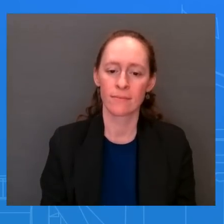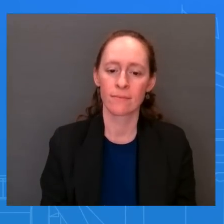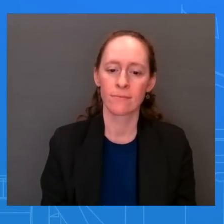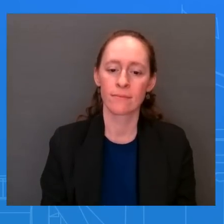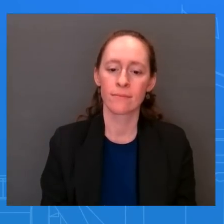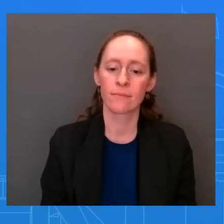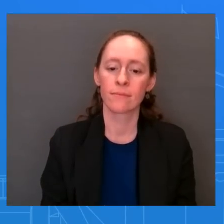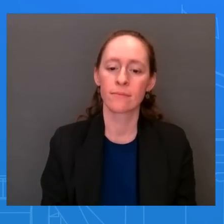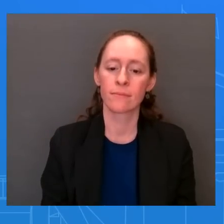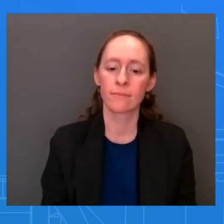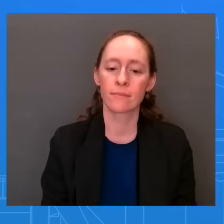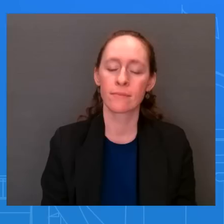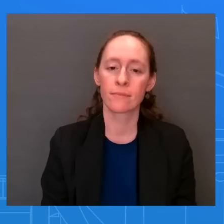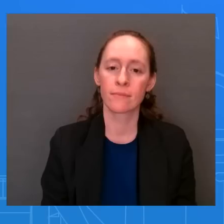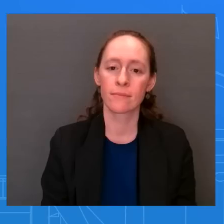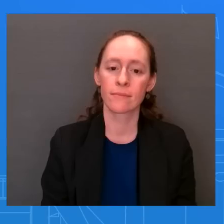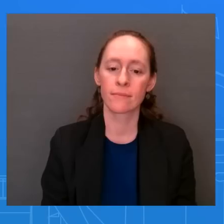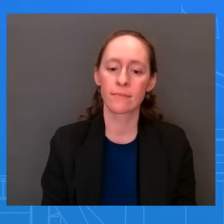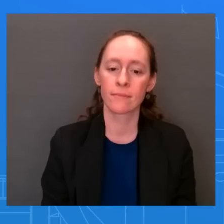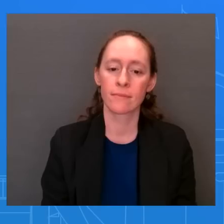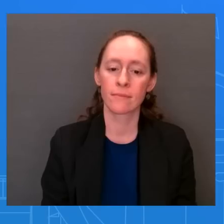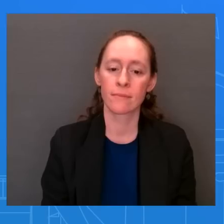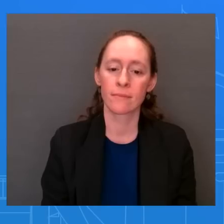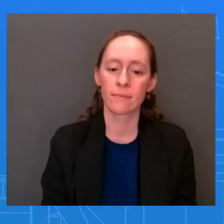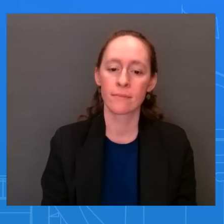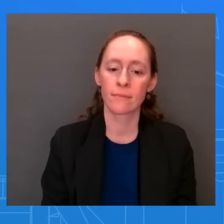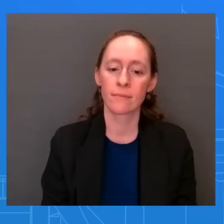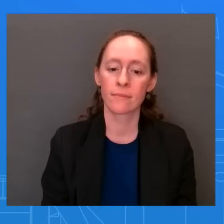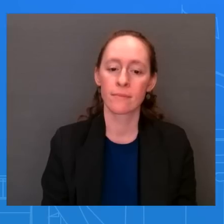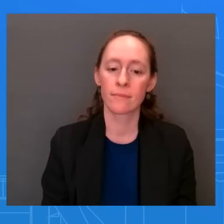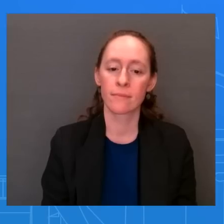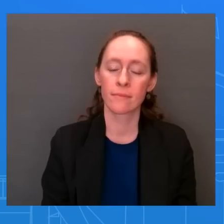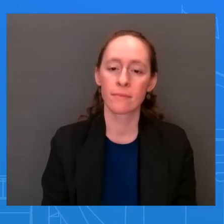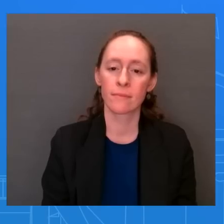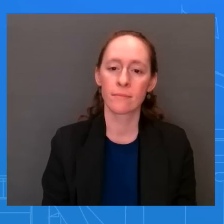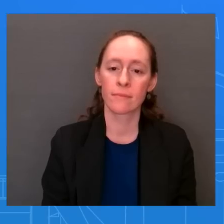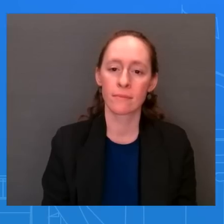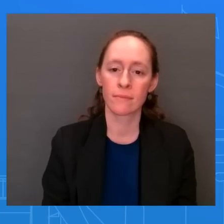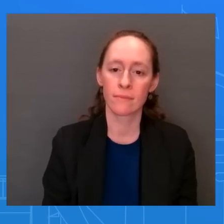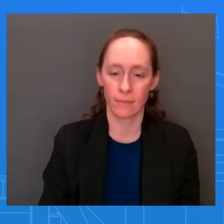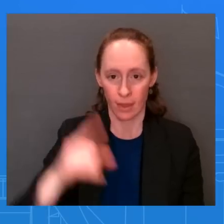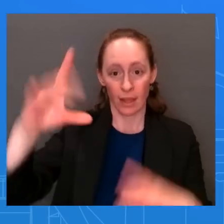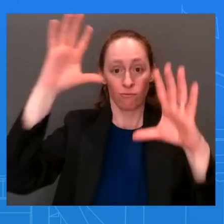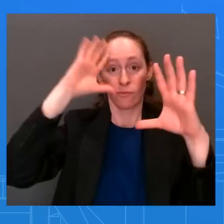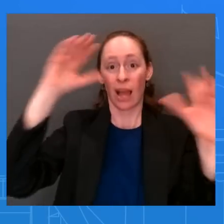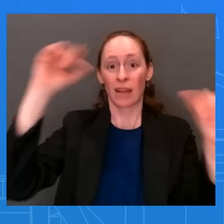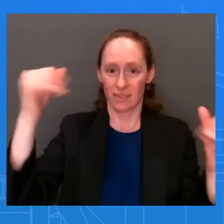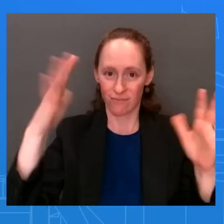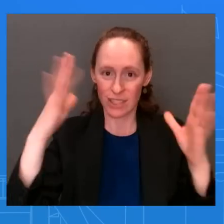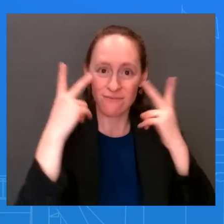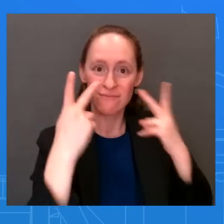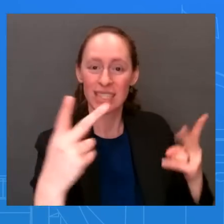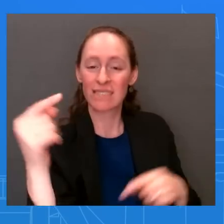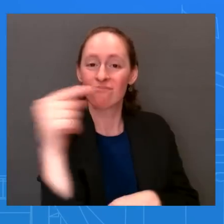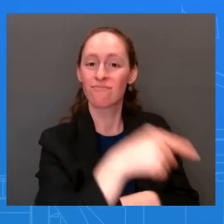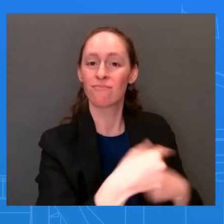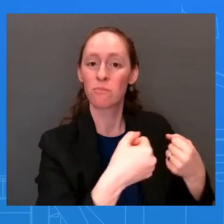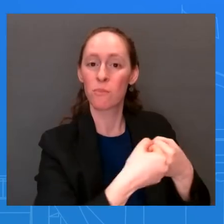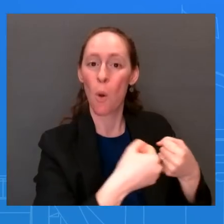On the President's visit to the border last week, is there any follow-up, any new policies? Has he spoken with Governor Abbott